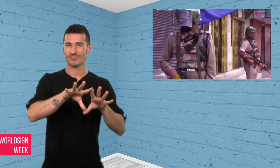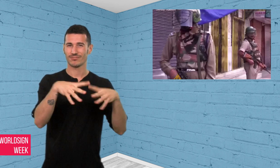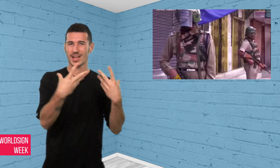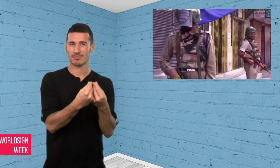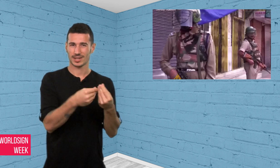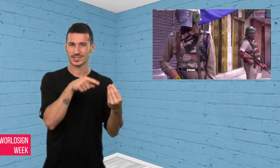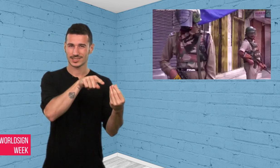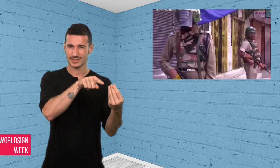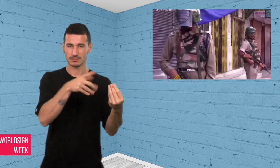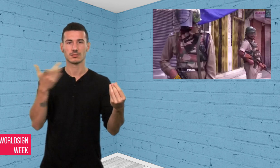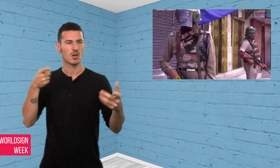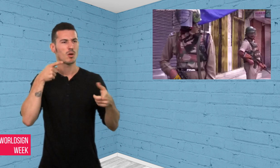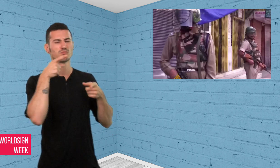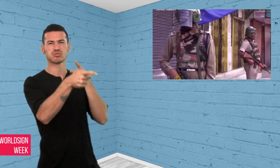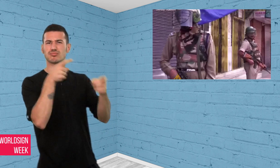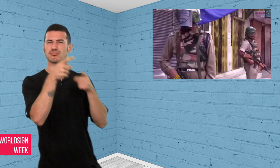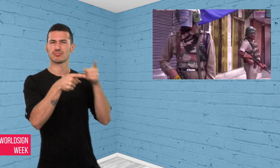and verbal abuse.